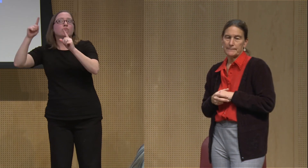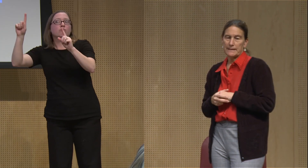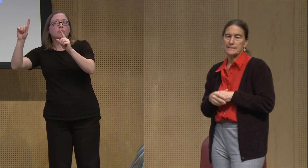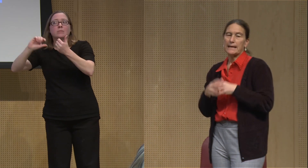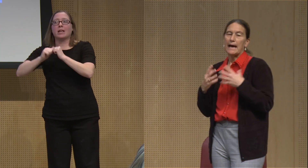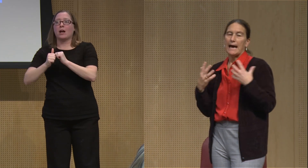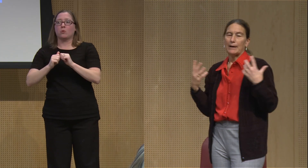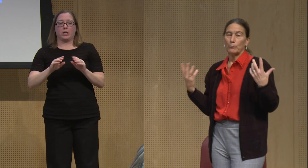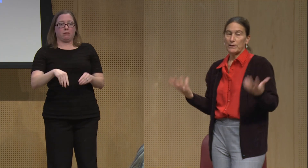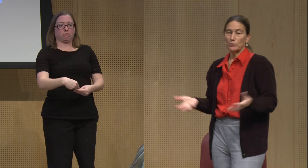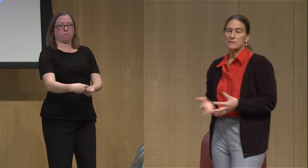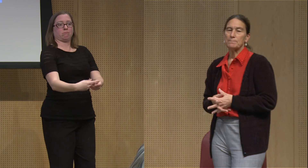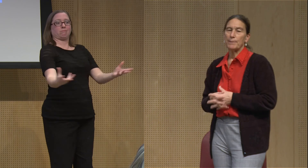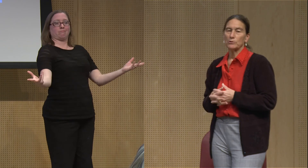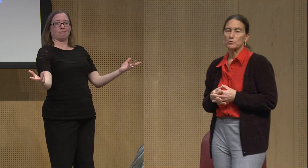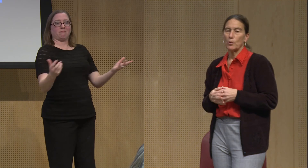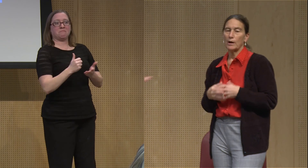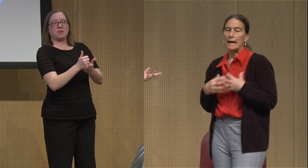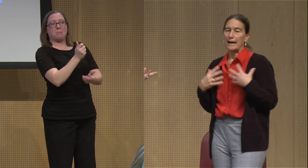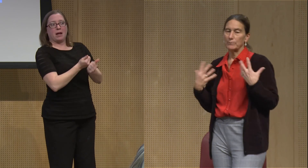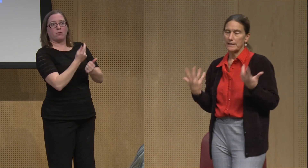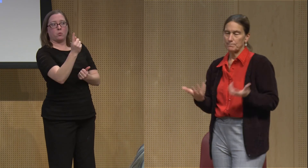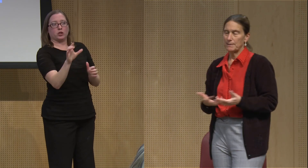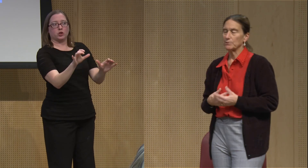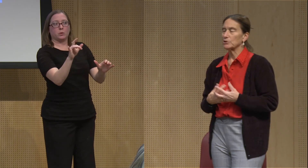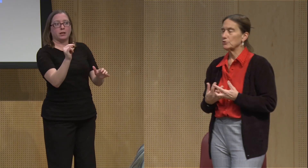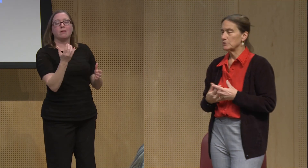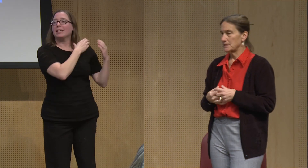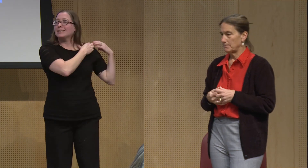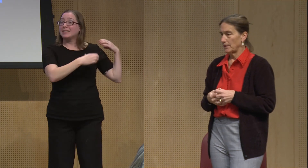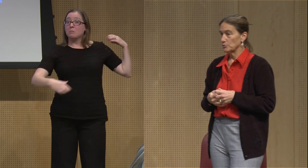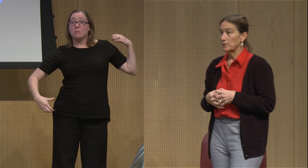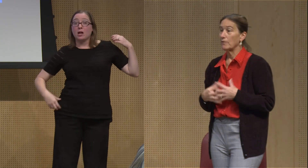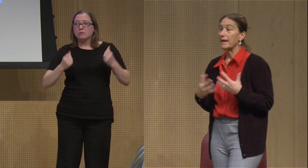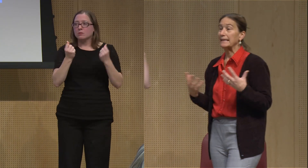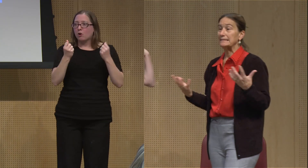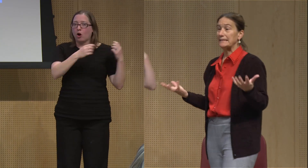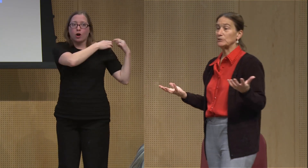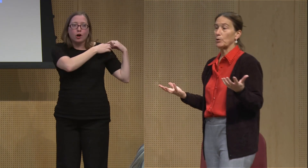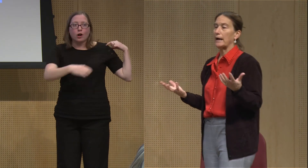IT'S LIKE WE KNOW SEATBELTS WORK. HOW DO WE GET PEOPLE TO USE SEATBELTS? WE KNOW VACCINES WORK.